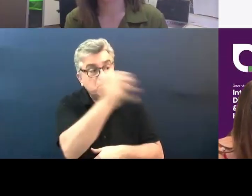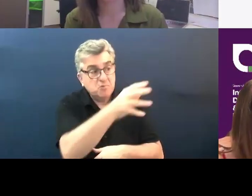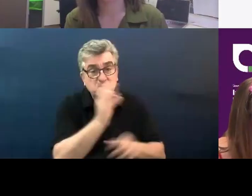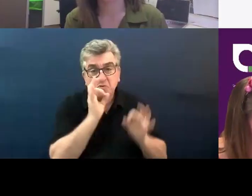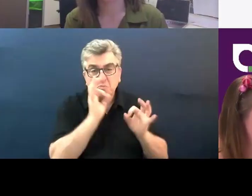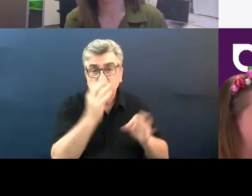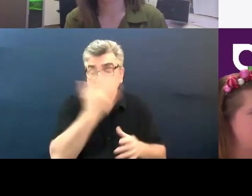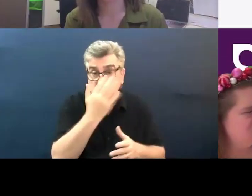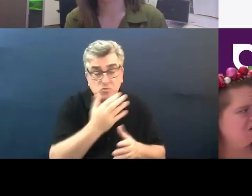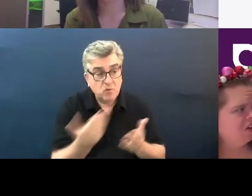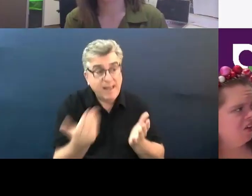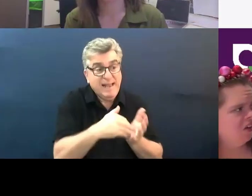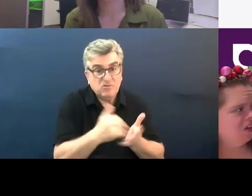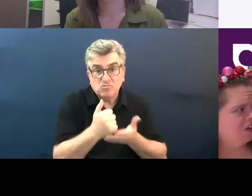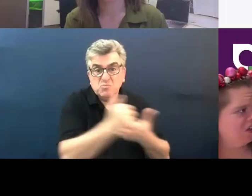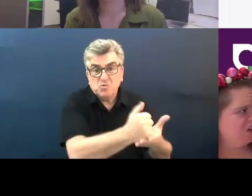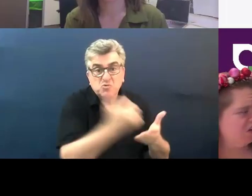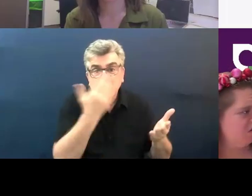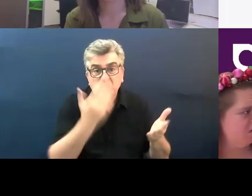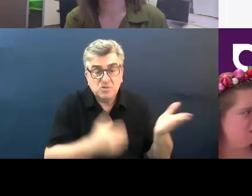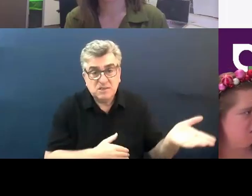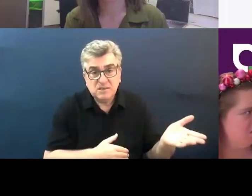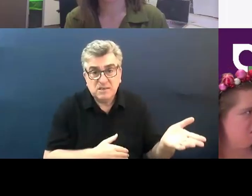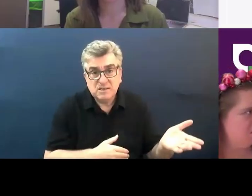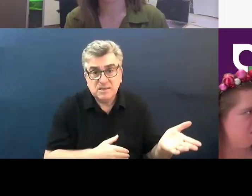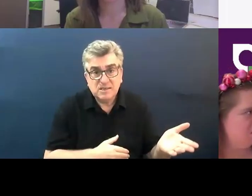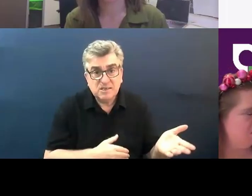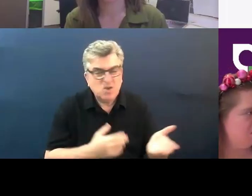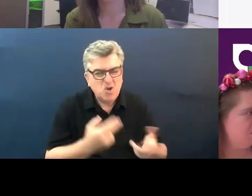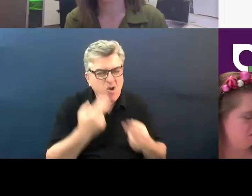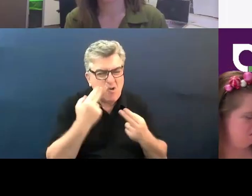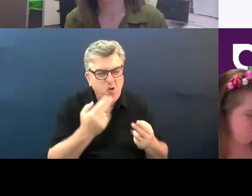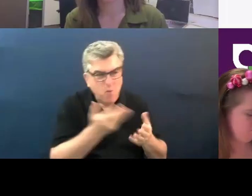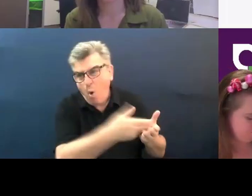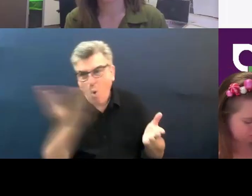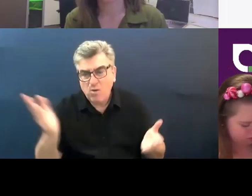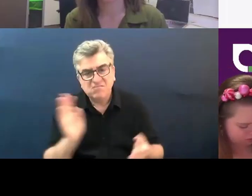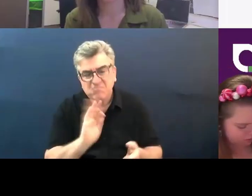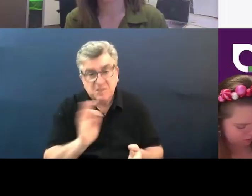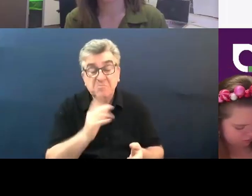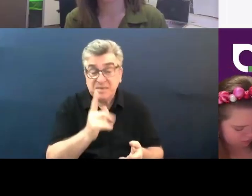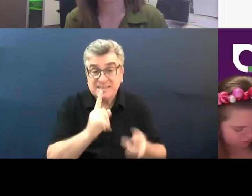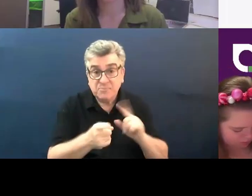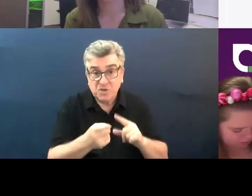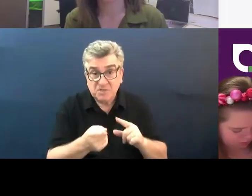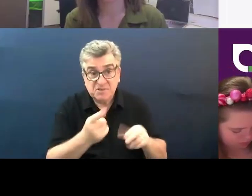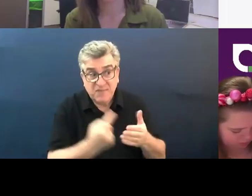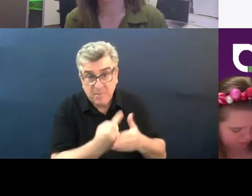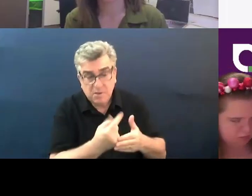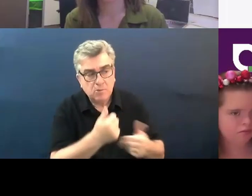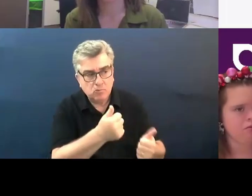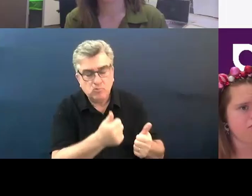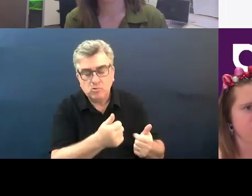extra support at school? That's not universal, but that sometimes can be a good guide. And if there